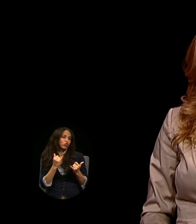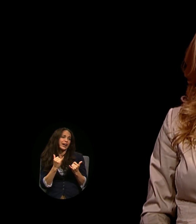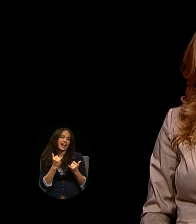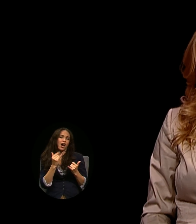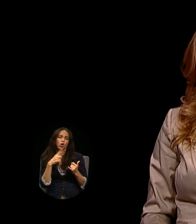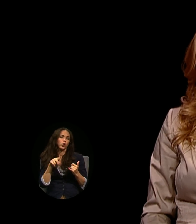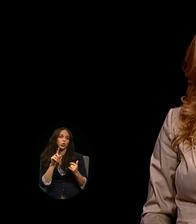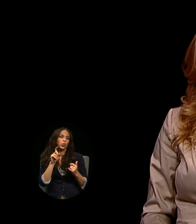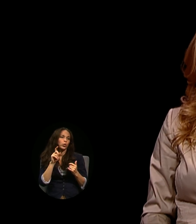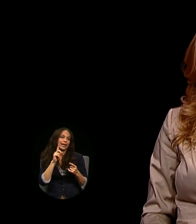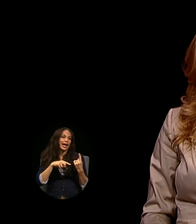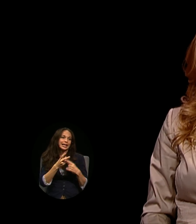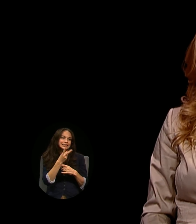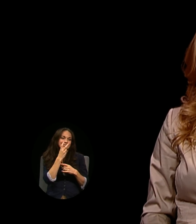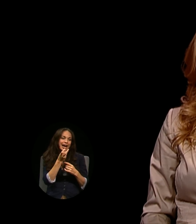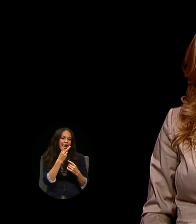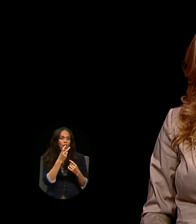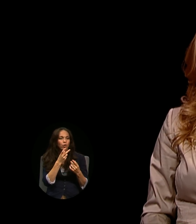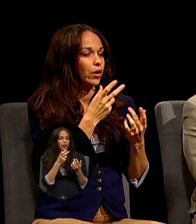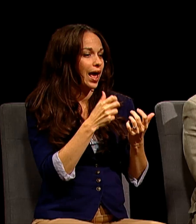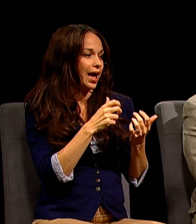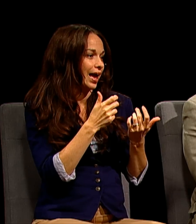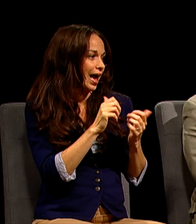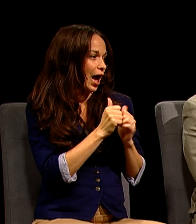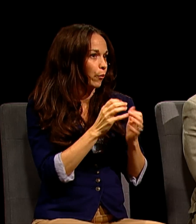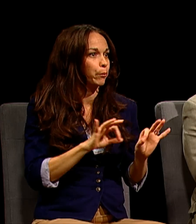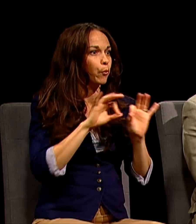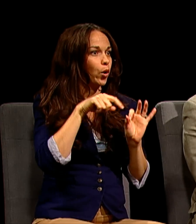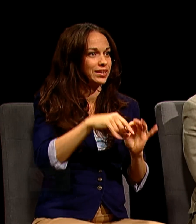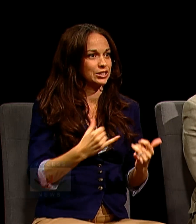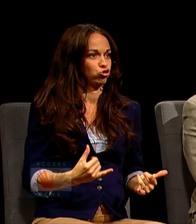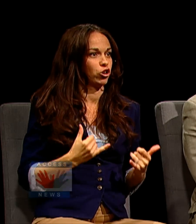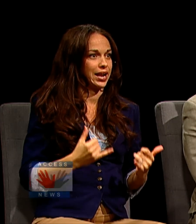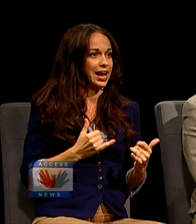because of the difficult challenges we face. We always face challenges but the ones we face now,